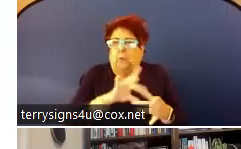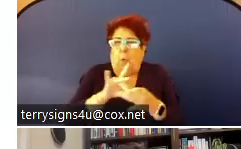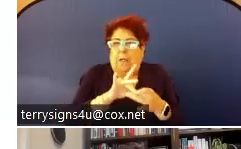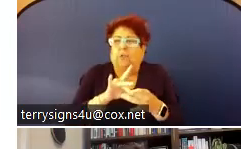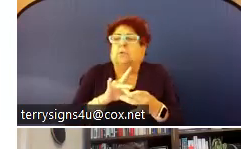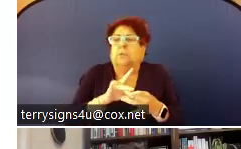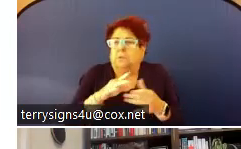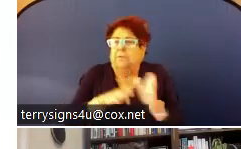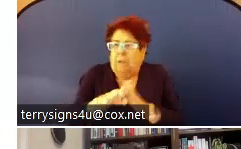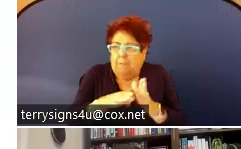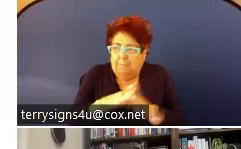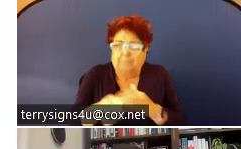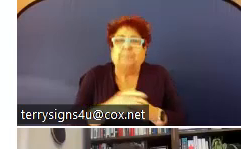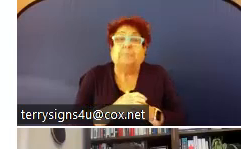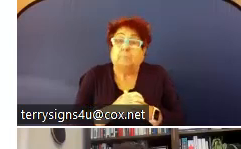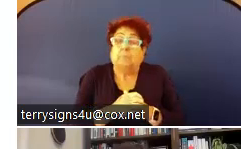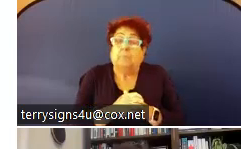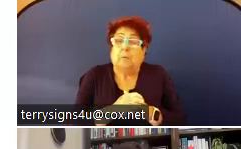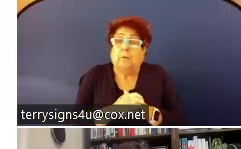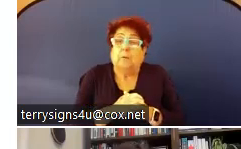As well as recognizing that as we developed the coalition,